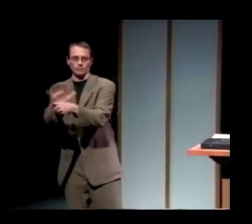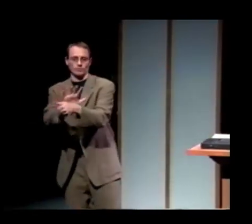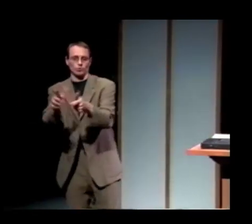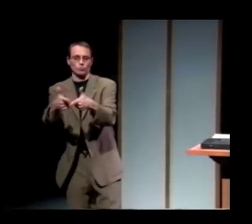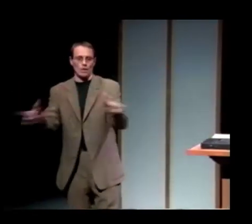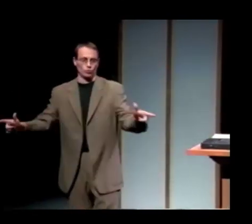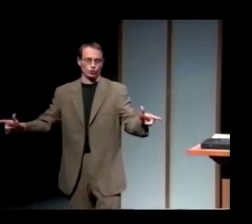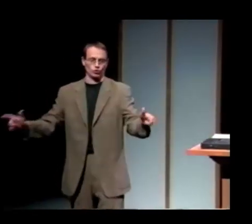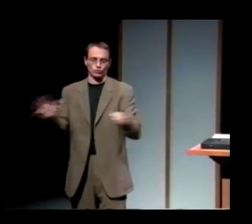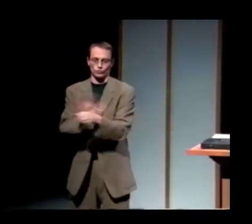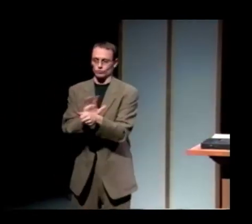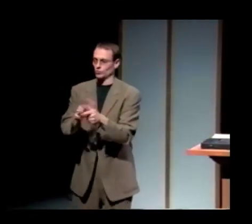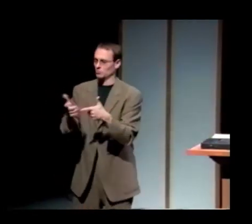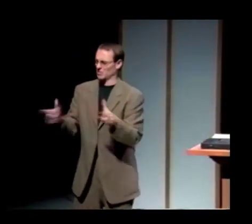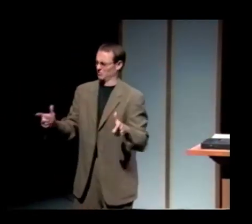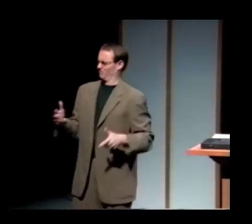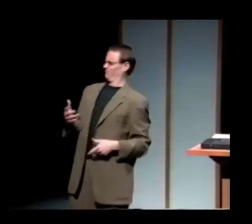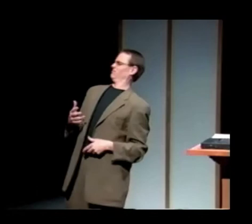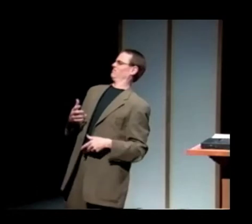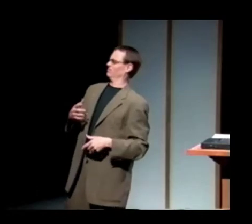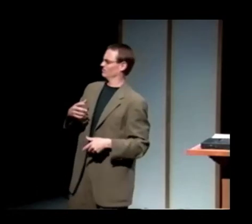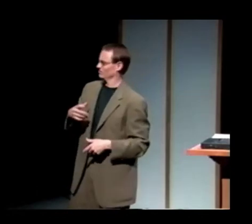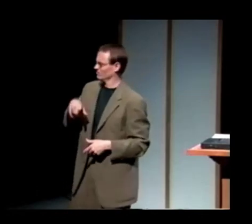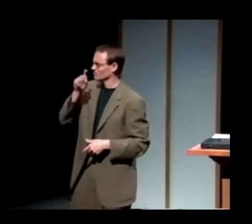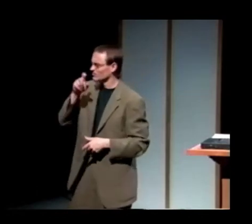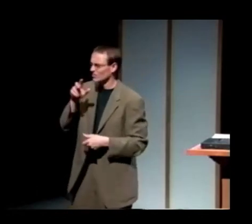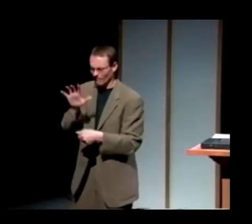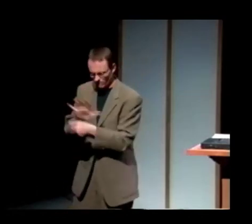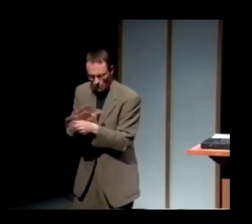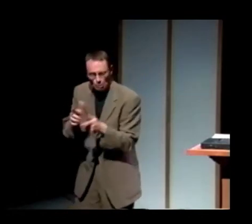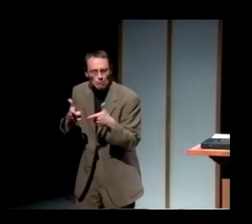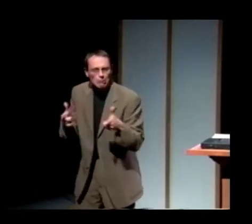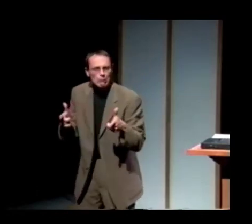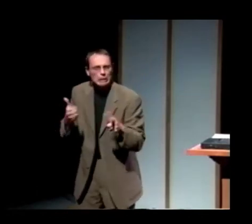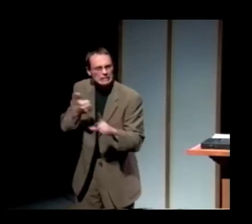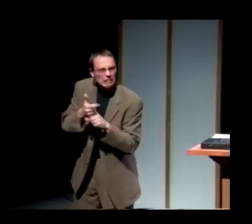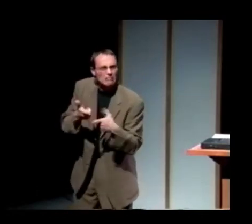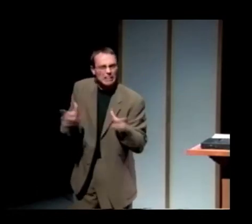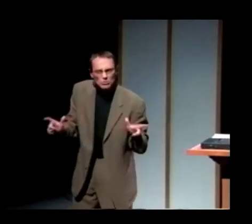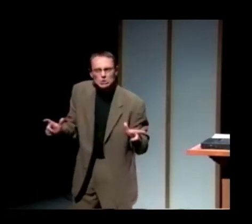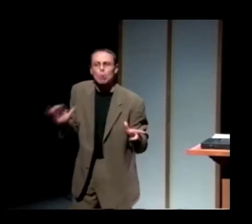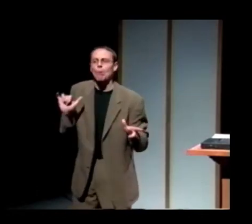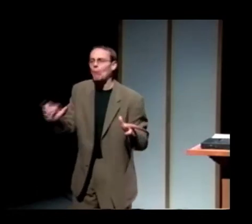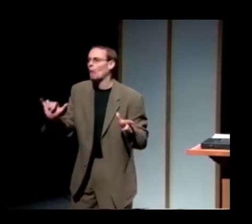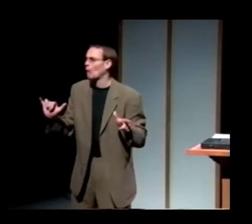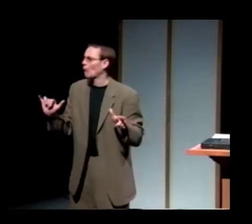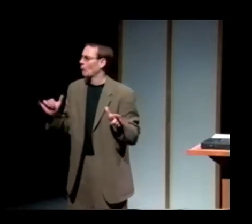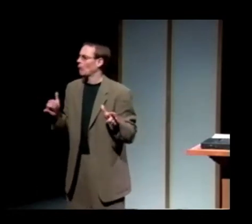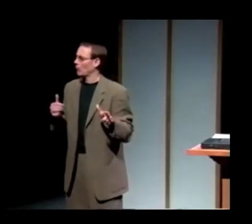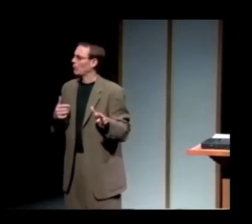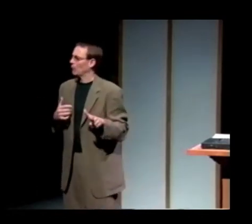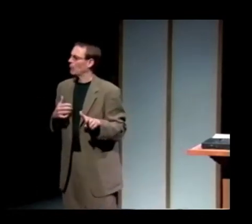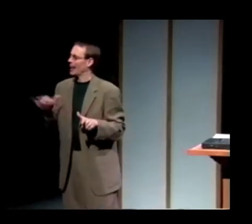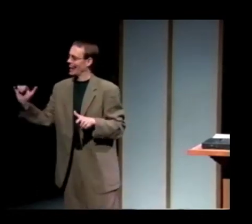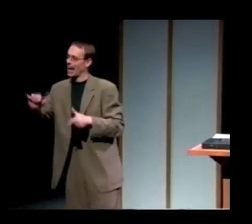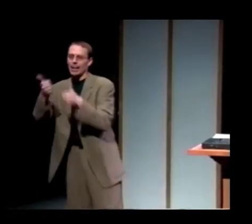SO NOW A NEW LANGUAGE. LET'S TALK ABOUT MOVIES, MOVIE LANGUAGE. MANY OF YOU MIGHT SAY, "MOVIE LANGUAGE? IT HAS A LANGUAGE?"